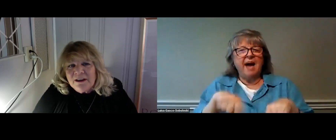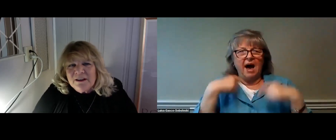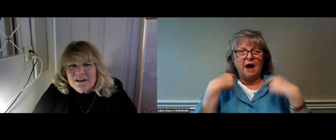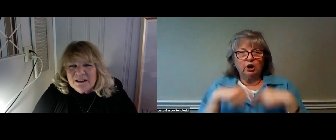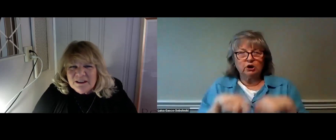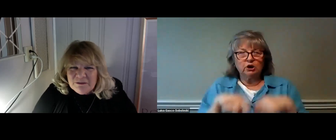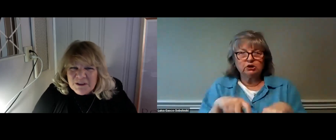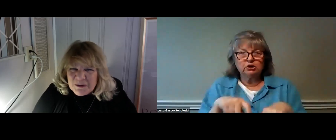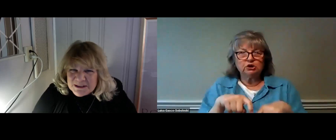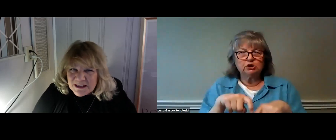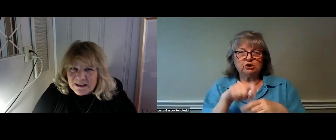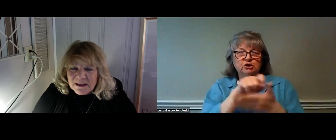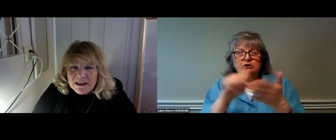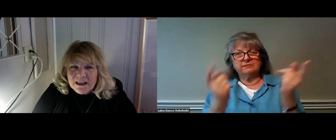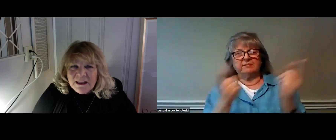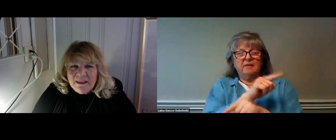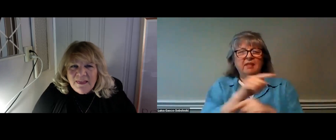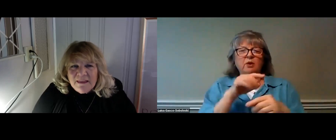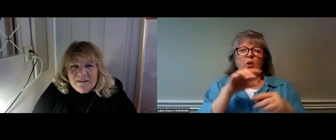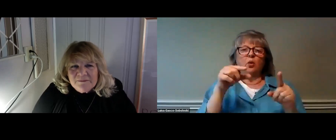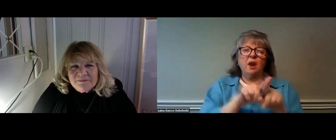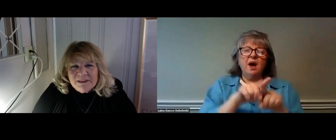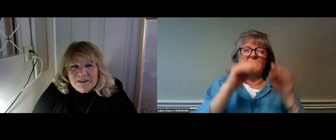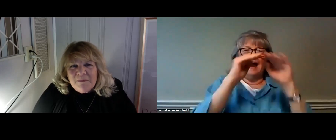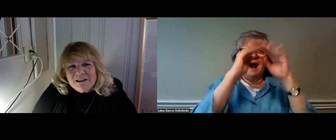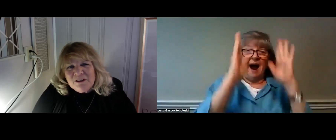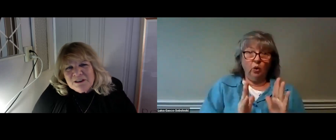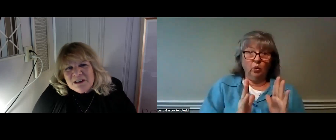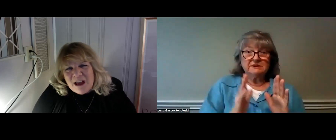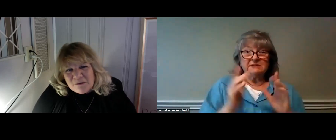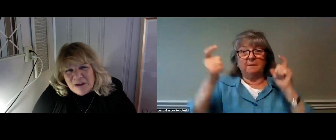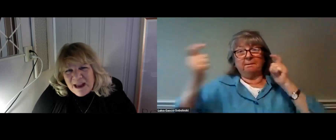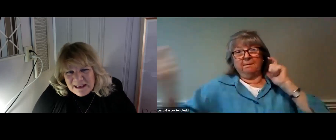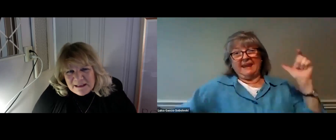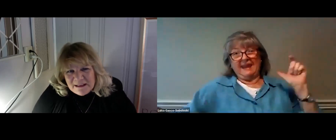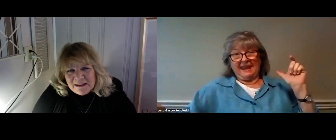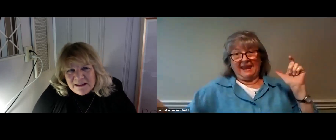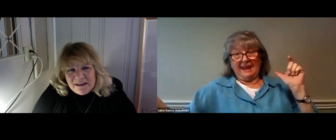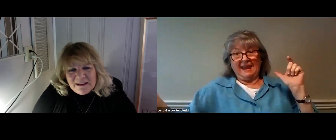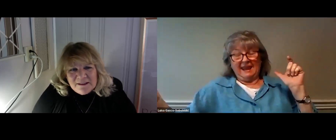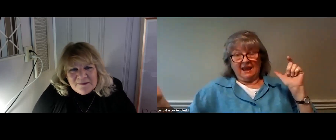confusing, it might look not right.